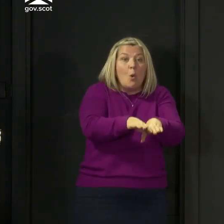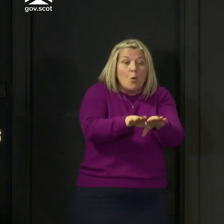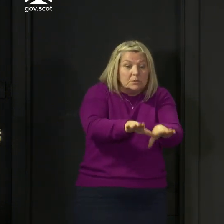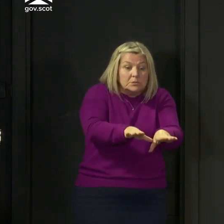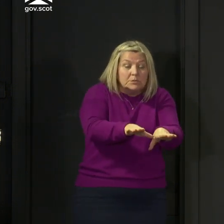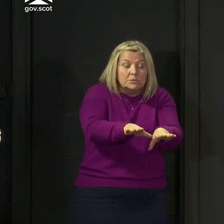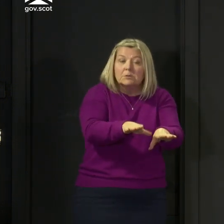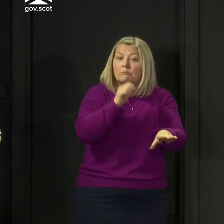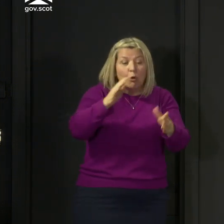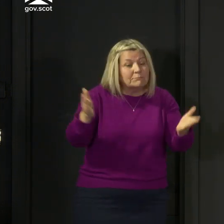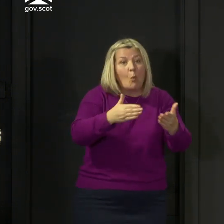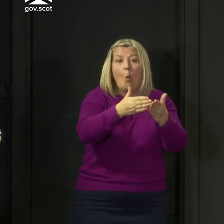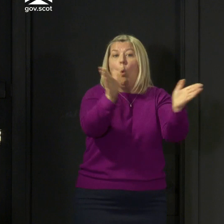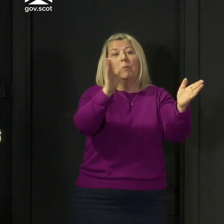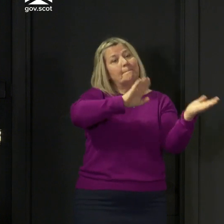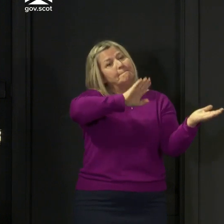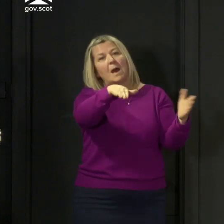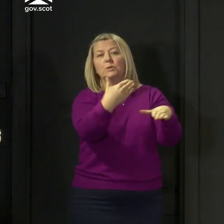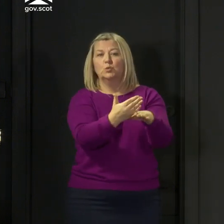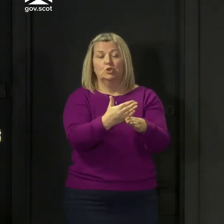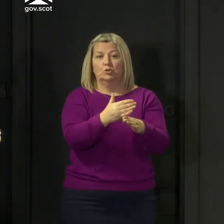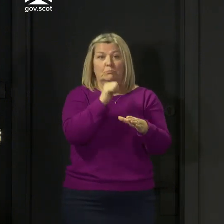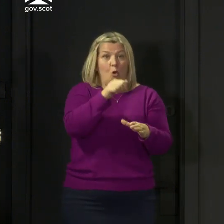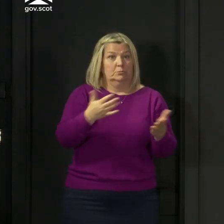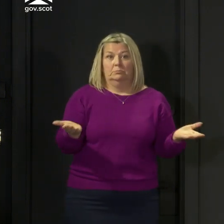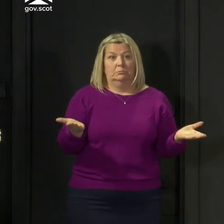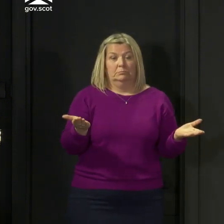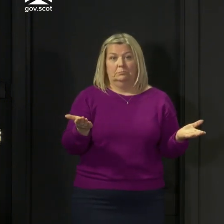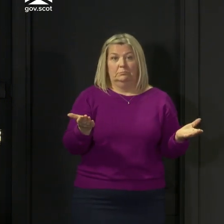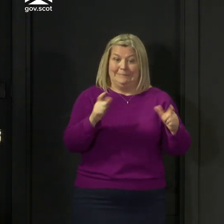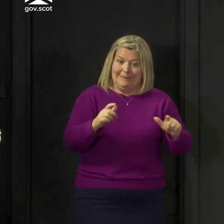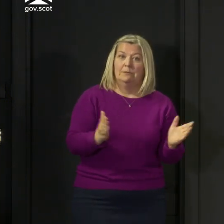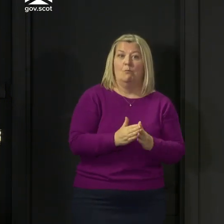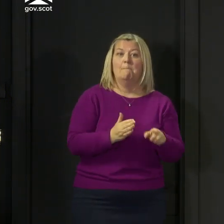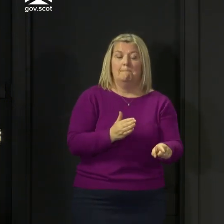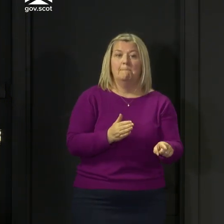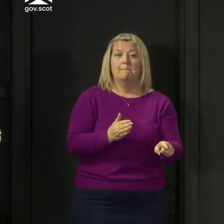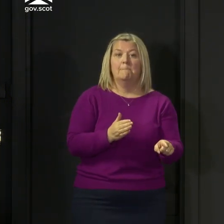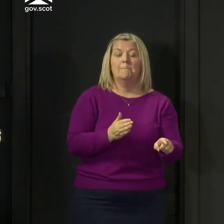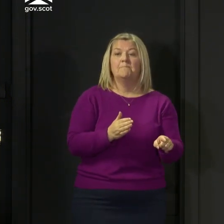go back to work right now. The guidance of the things, if you are not in the group of